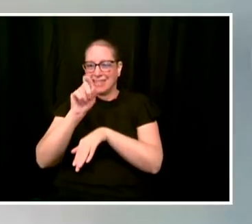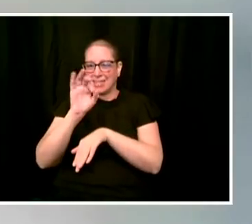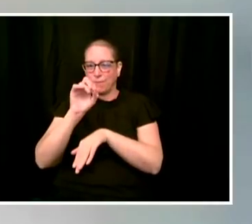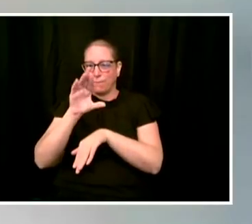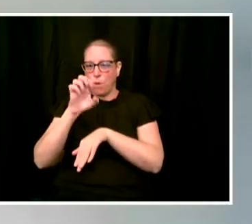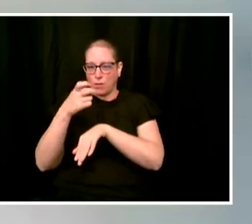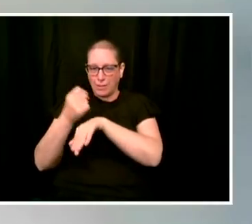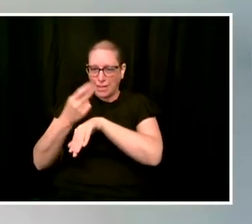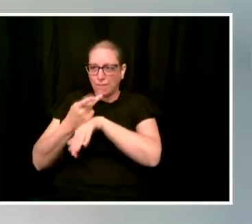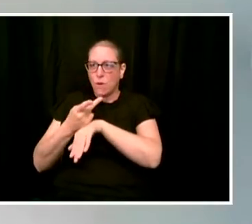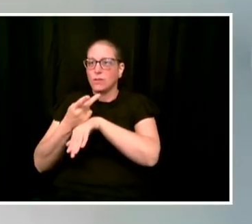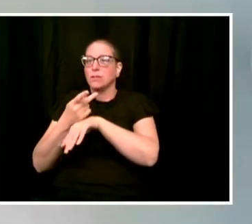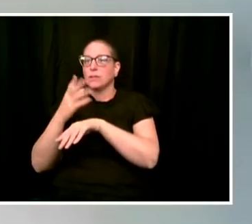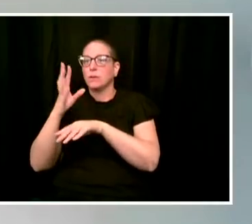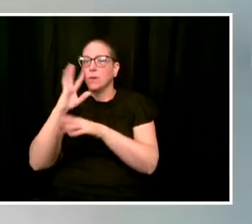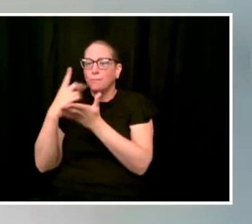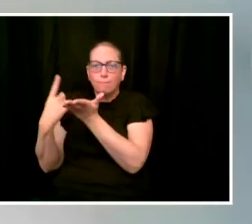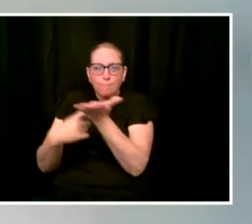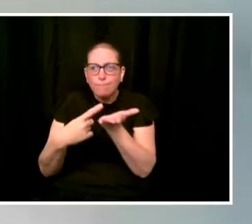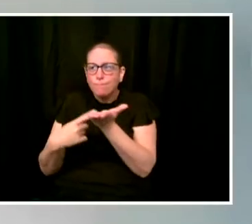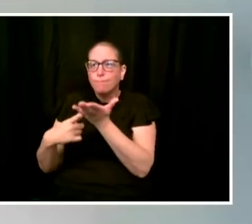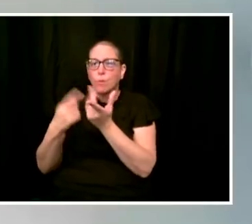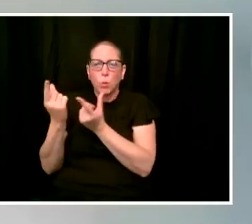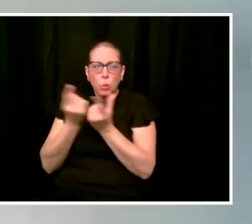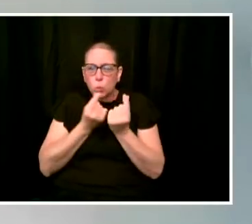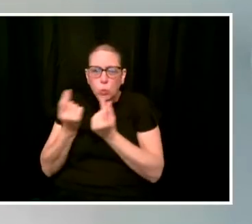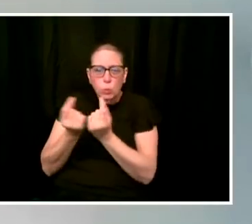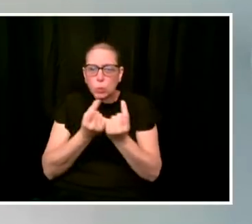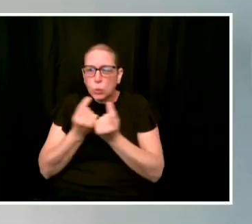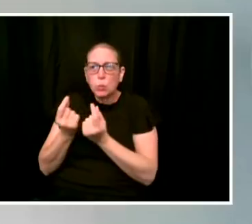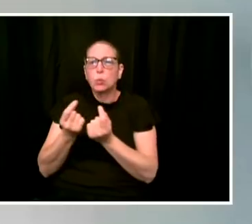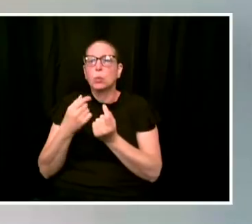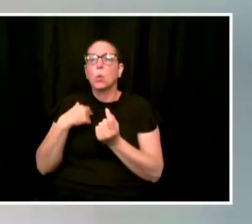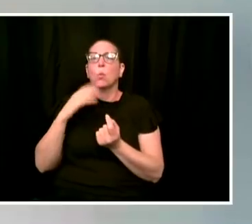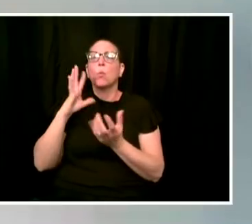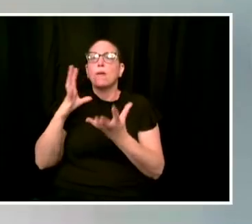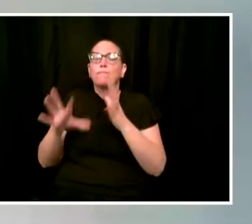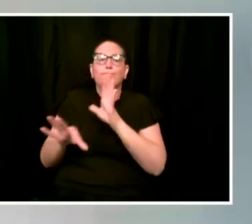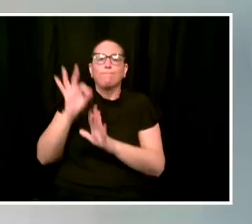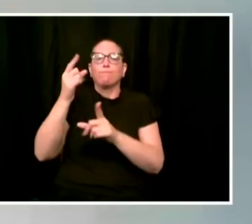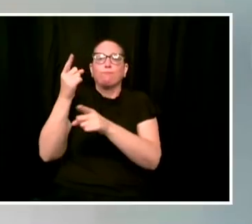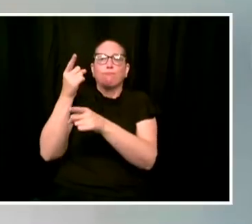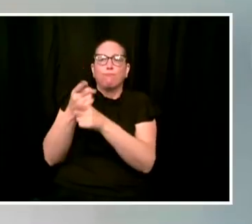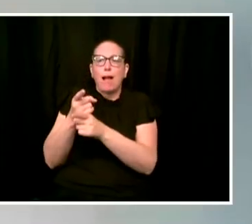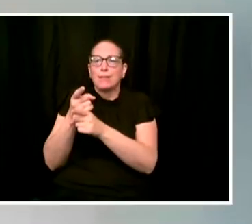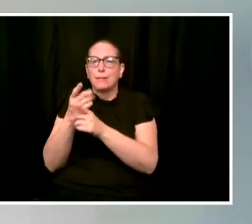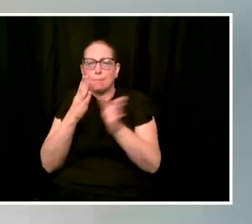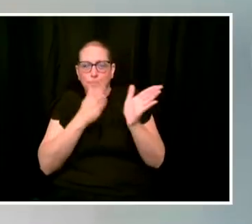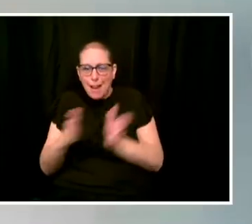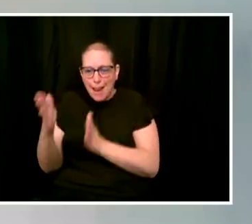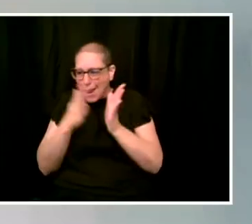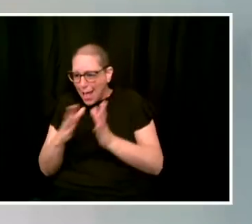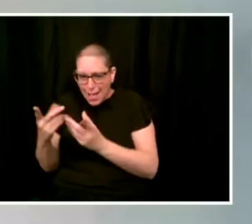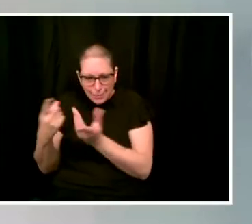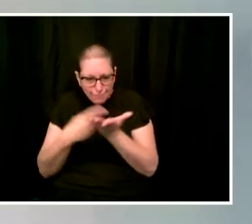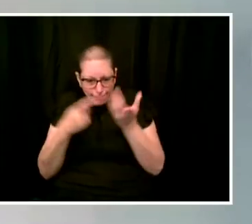WAY TO GET OUR BUSINESSES OPERATING? BECAUSE WE WANT TO MAKE SURE AS THE MAYOR TALKED